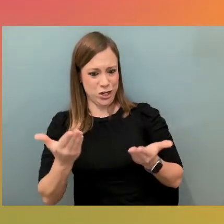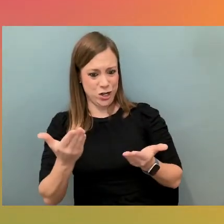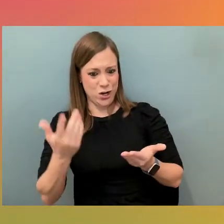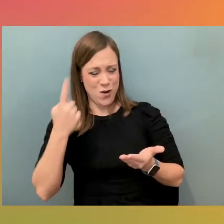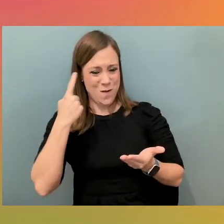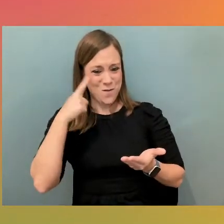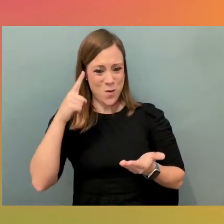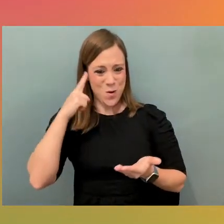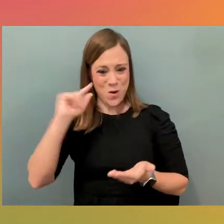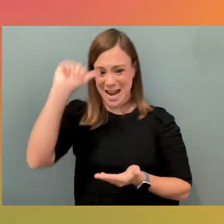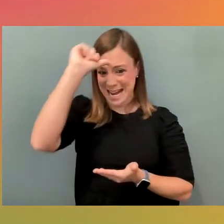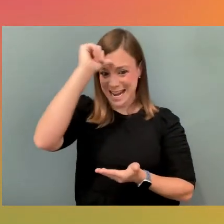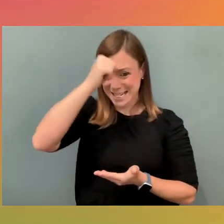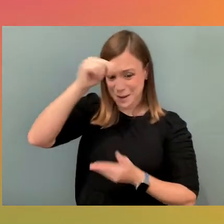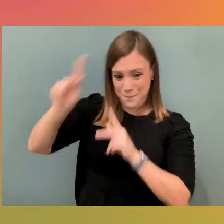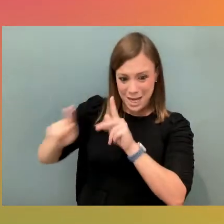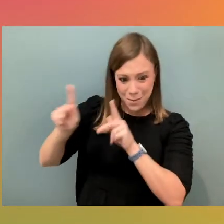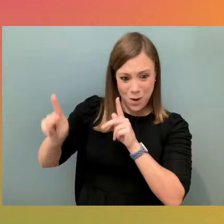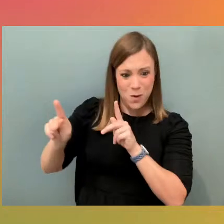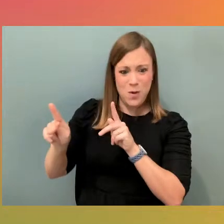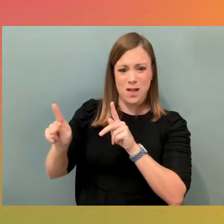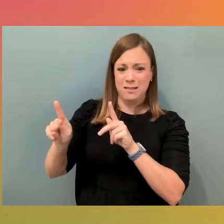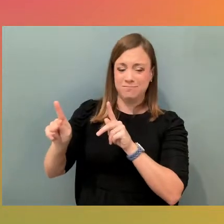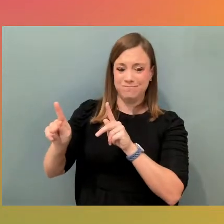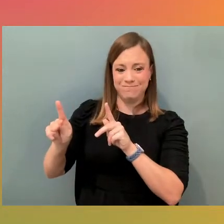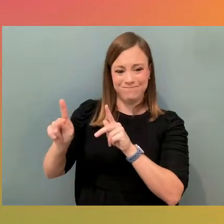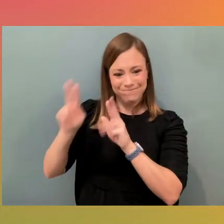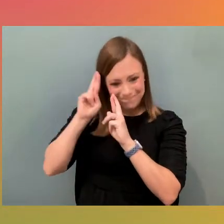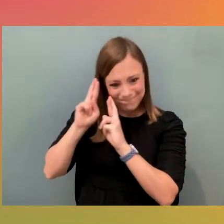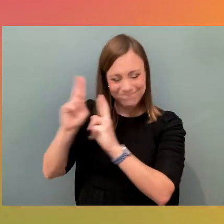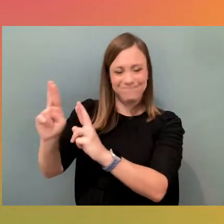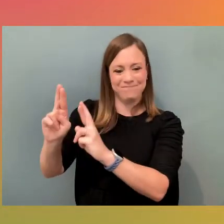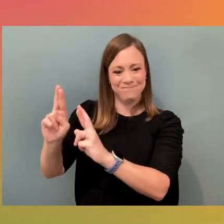ON BEHALF OF CONSUL GENERAL ON